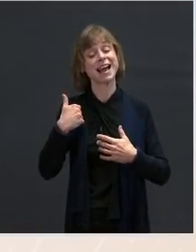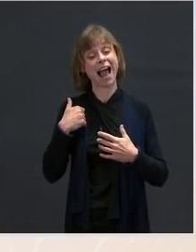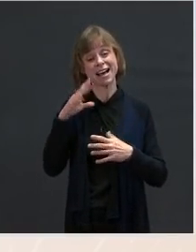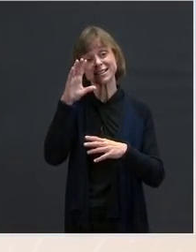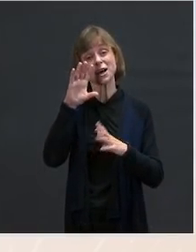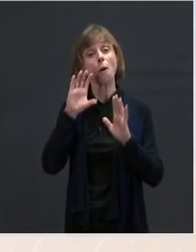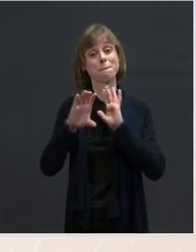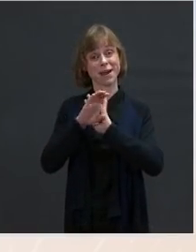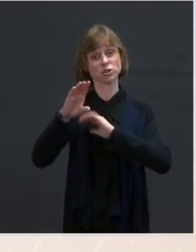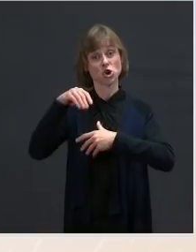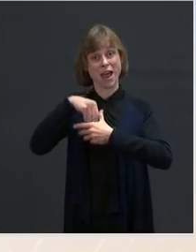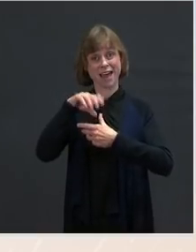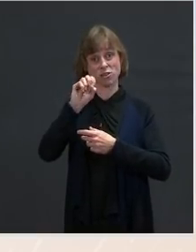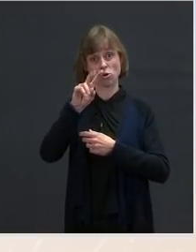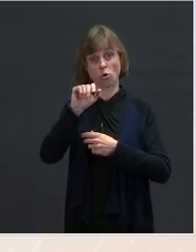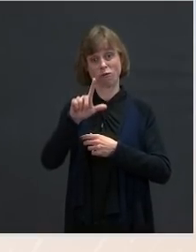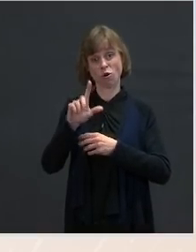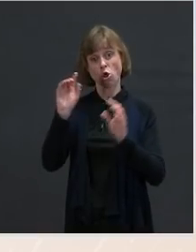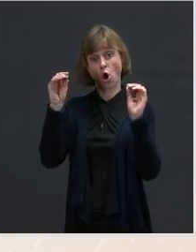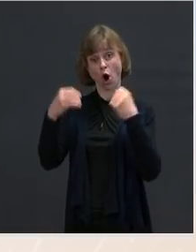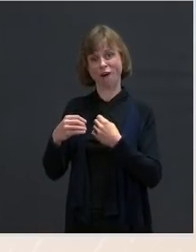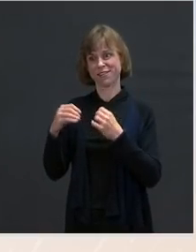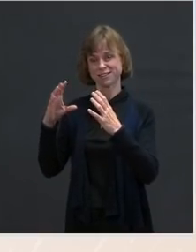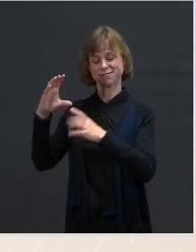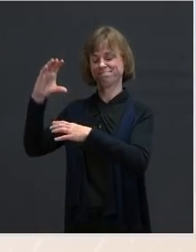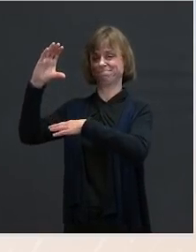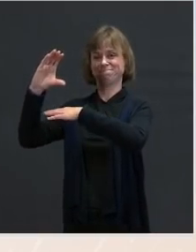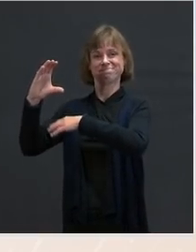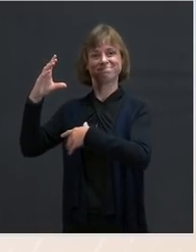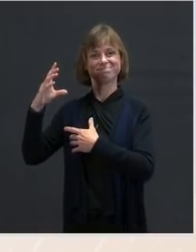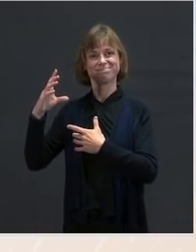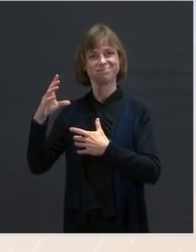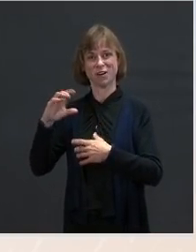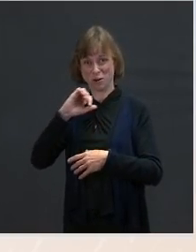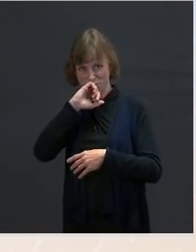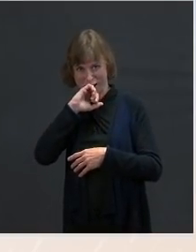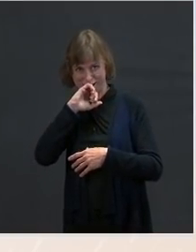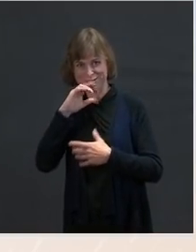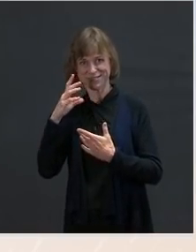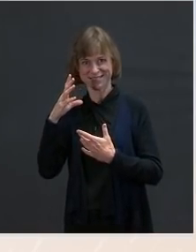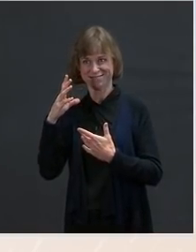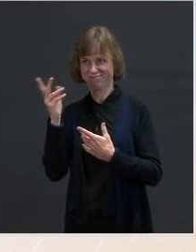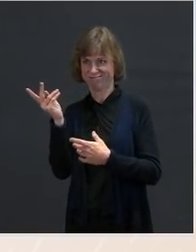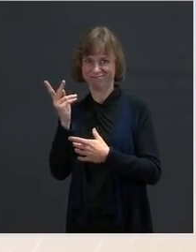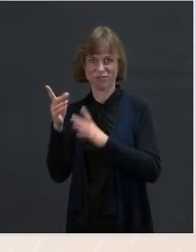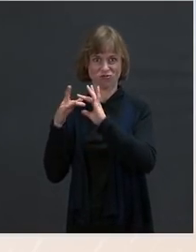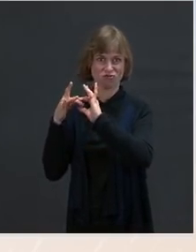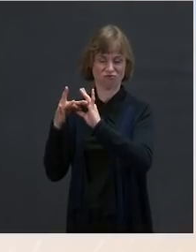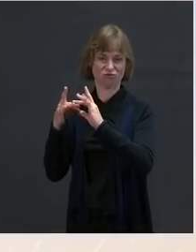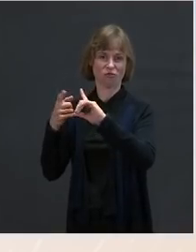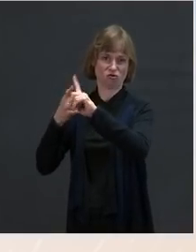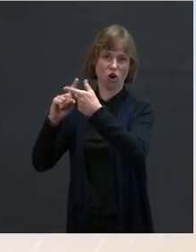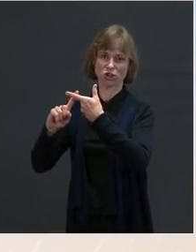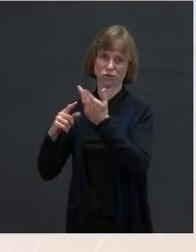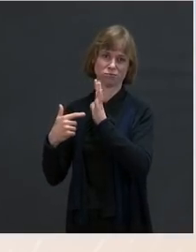But the proper channels, at this point, are: We're going to work in partnership and through the P5+1 partners